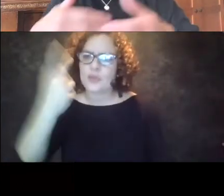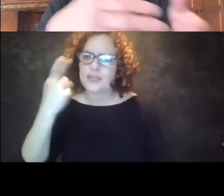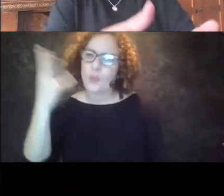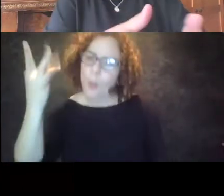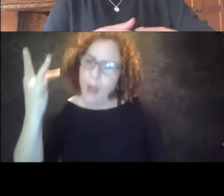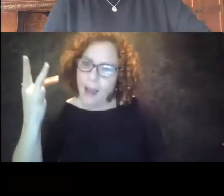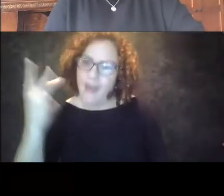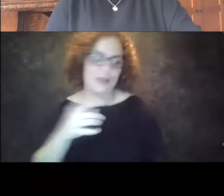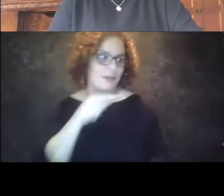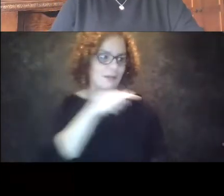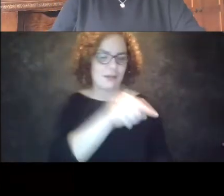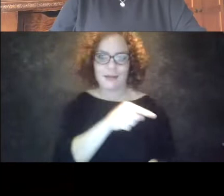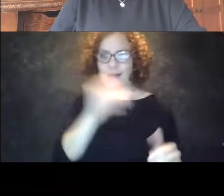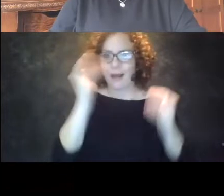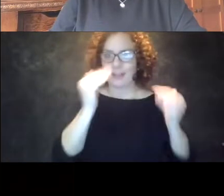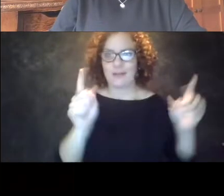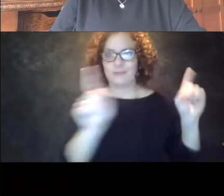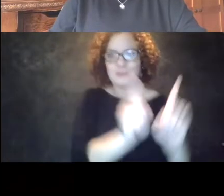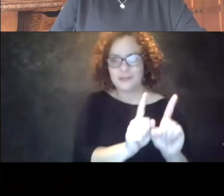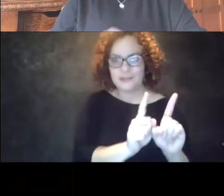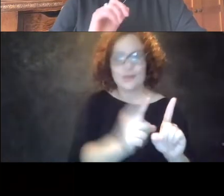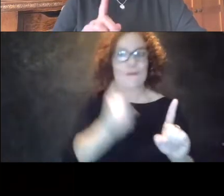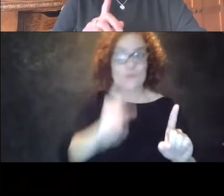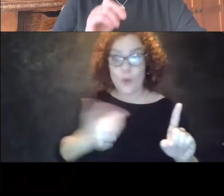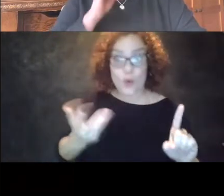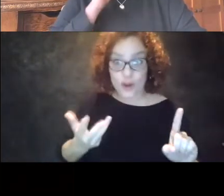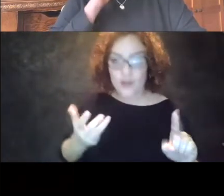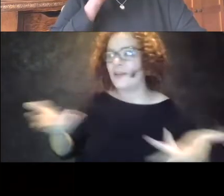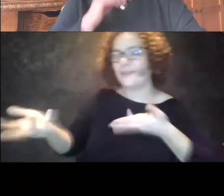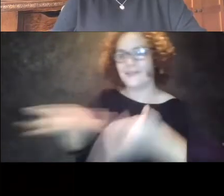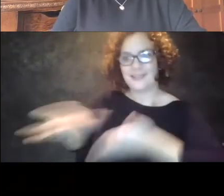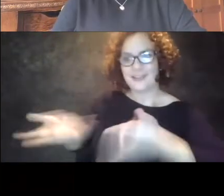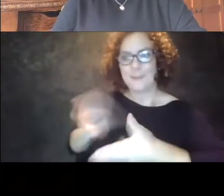so that they can participate. And then finally, and this is a big one, and that I've written